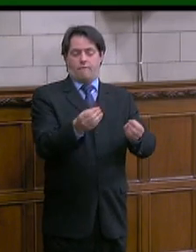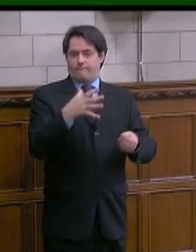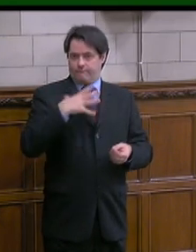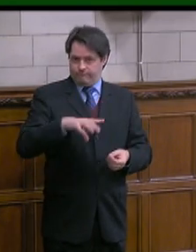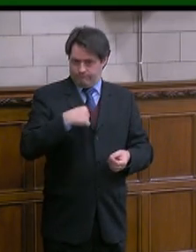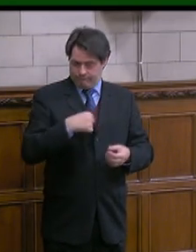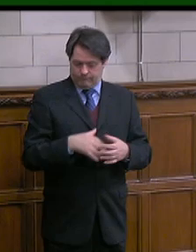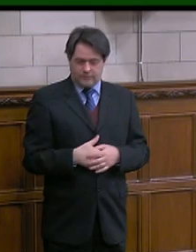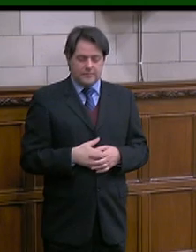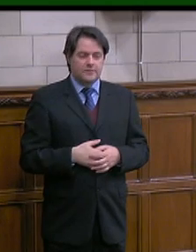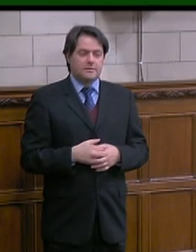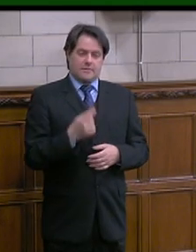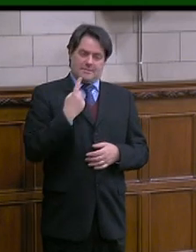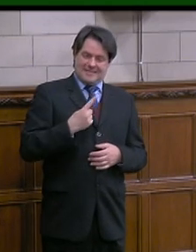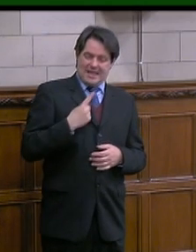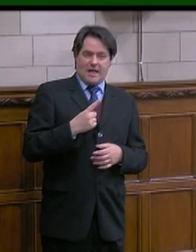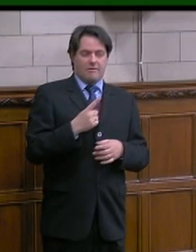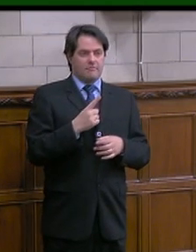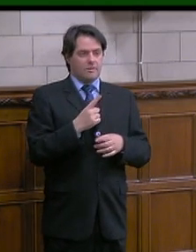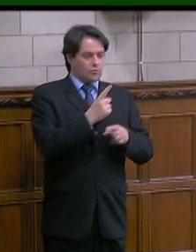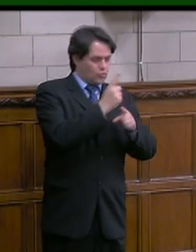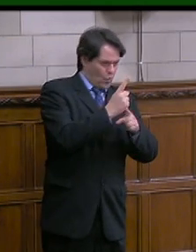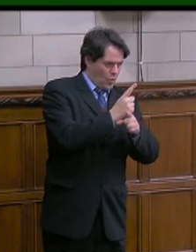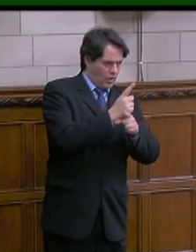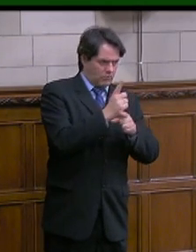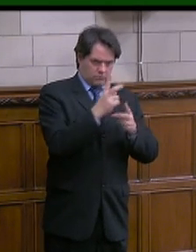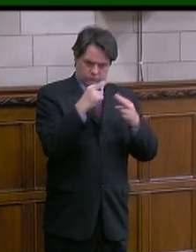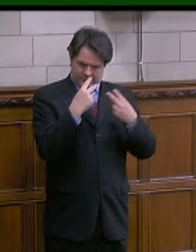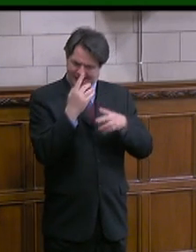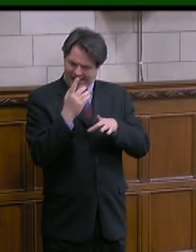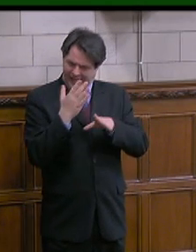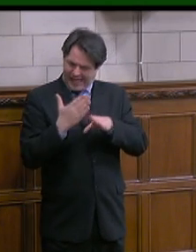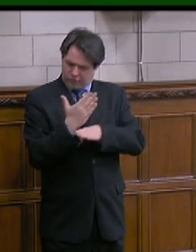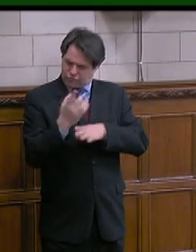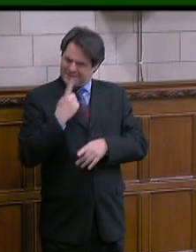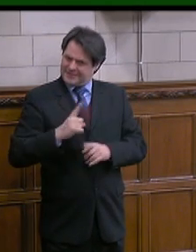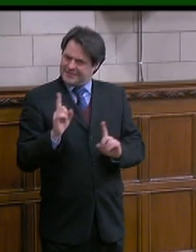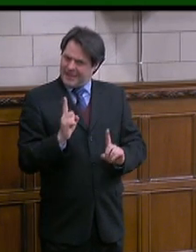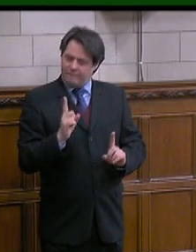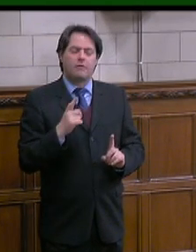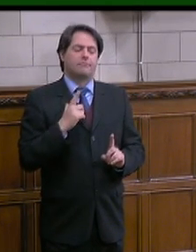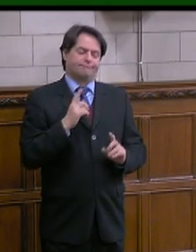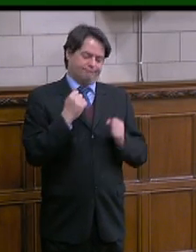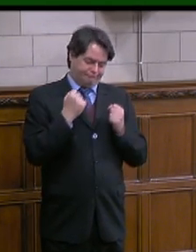There I was, saying one thing and doing another, so I took myself off to night school and learned to sign.